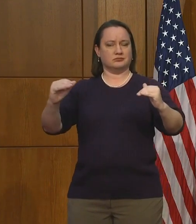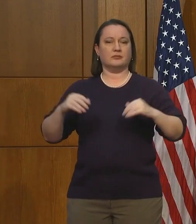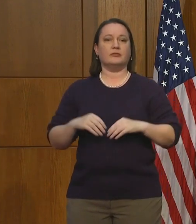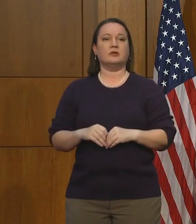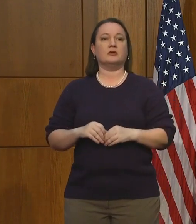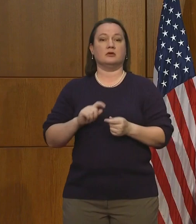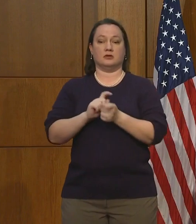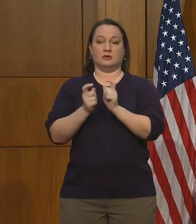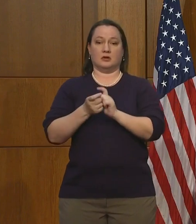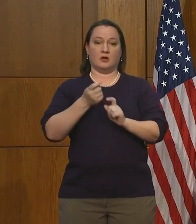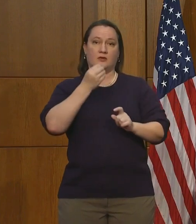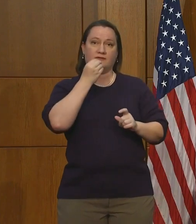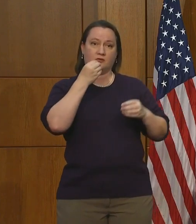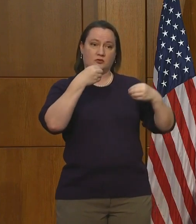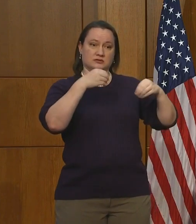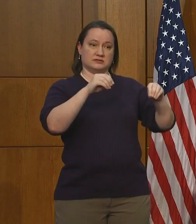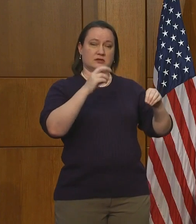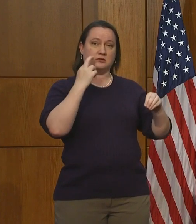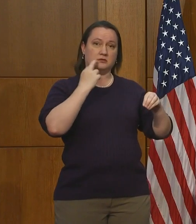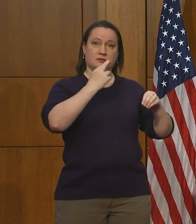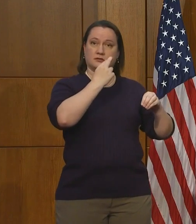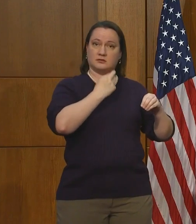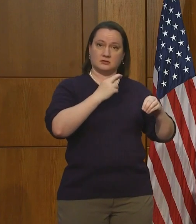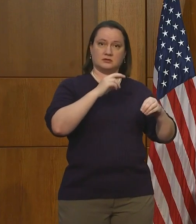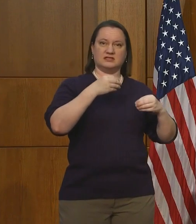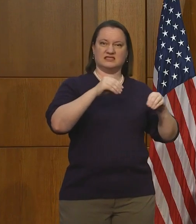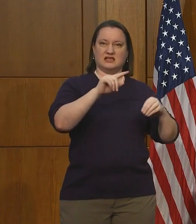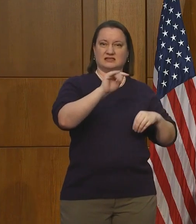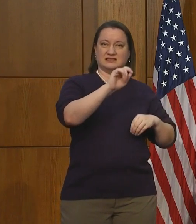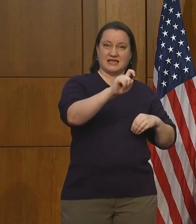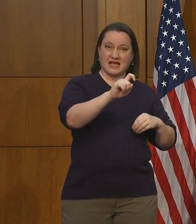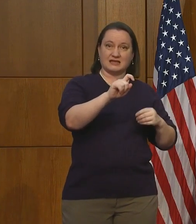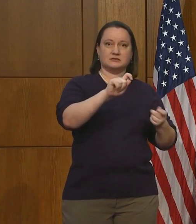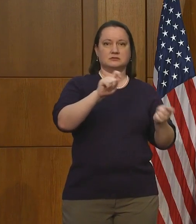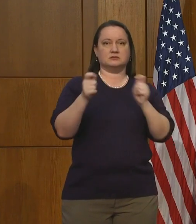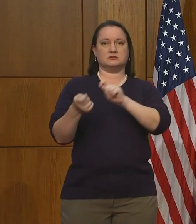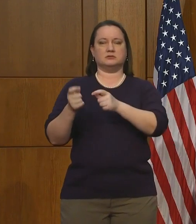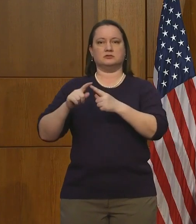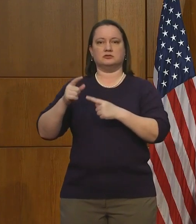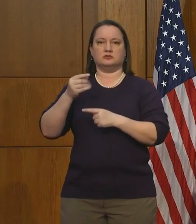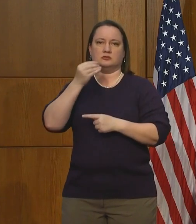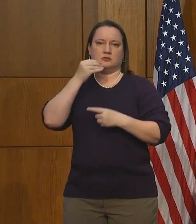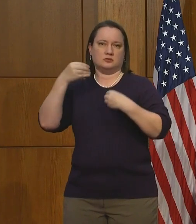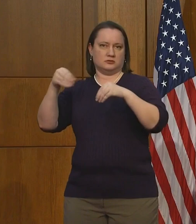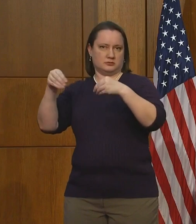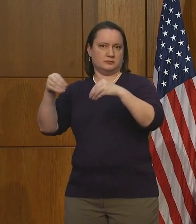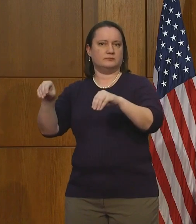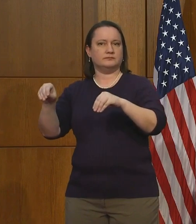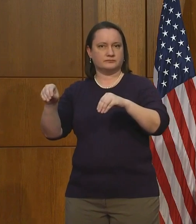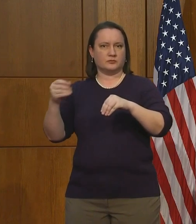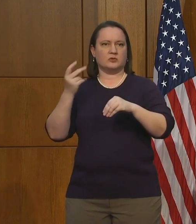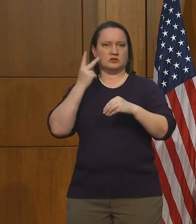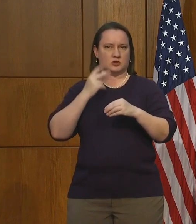AGAIN DURING THE MONTH IT ALSO REFLECTED A SWITCH FROM FOOD SALES TAXES BEING PAID IN